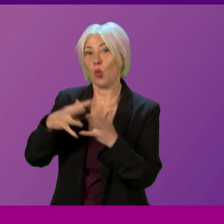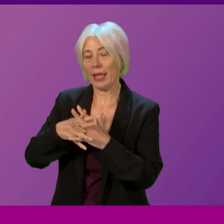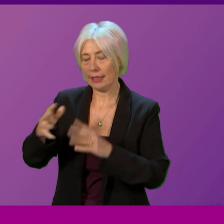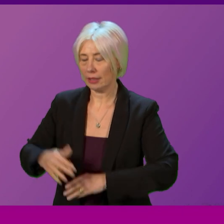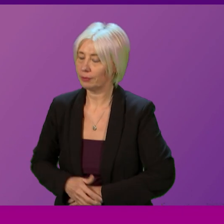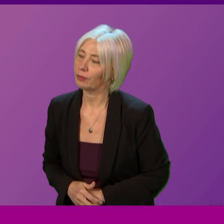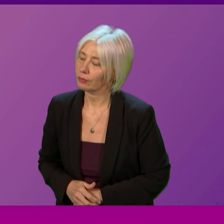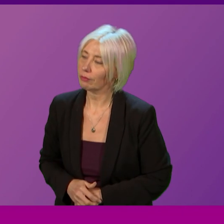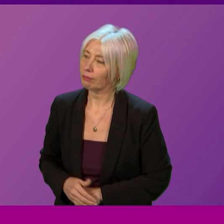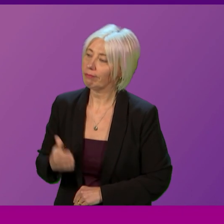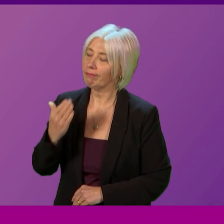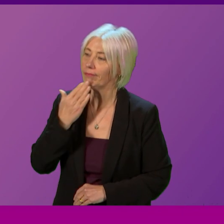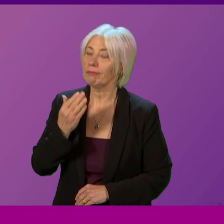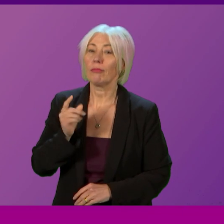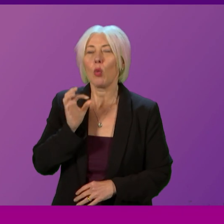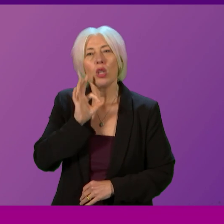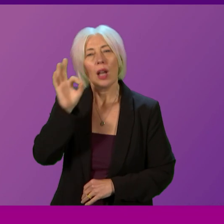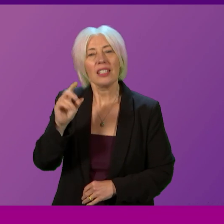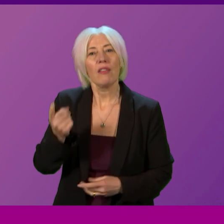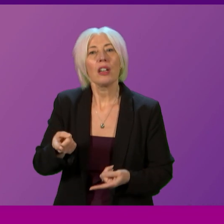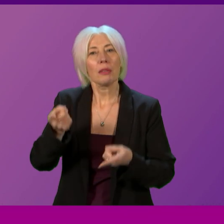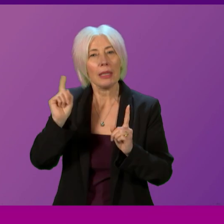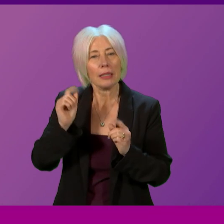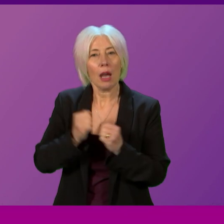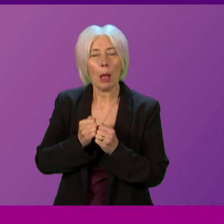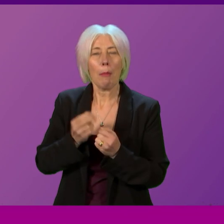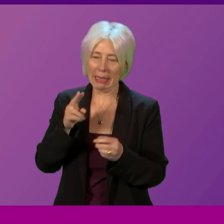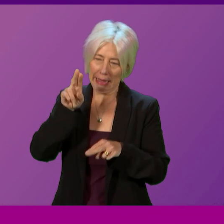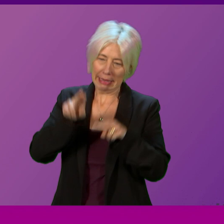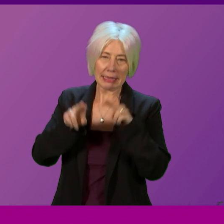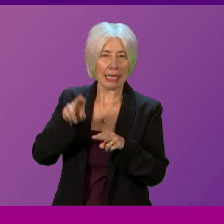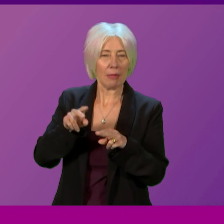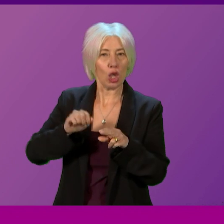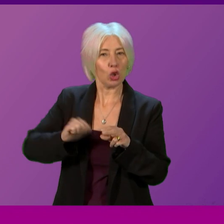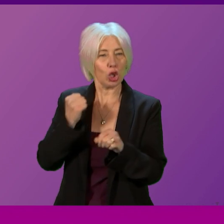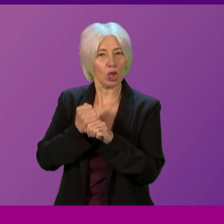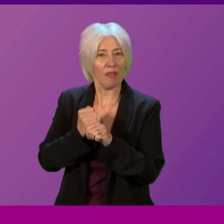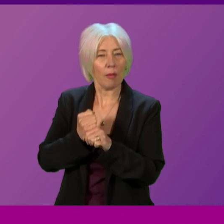To ask the First Minister what assessment the Scottish Government has made of the emergency